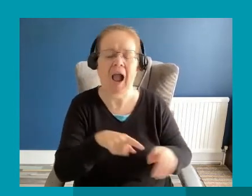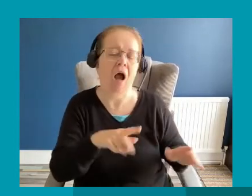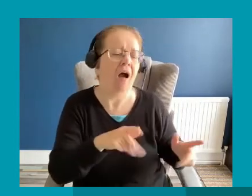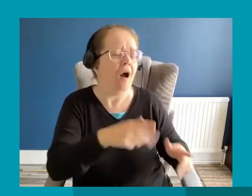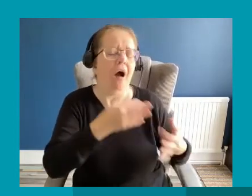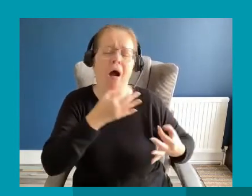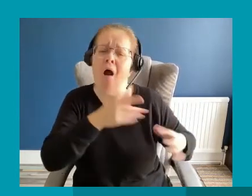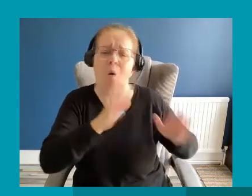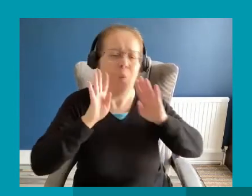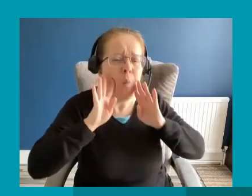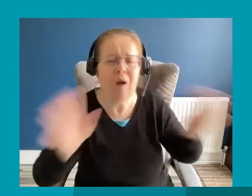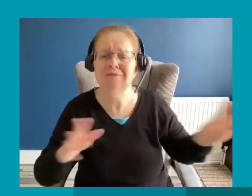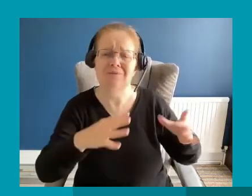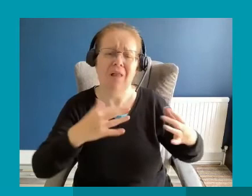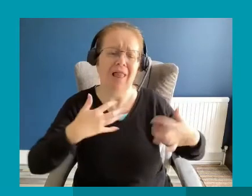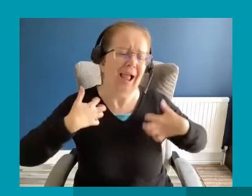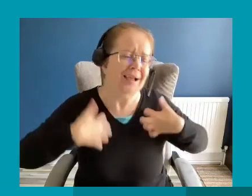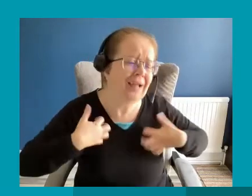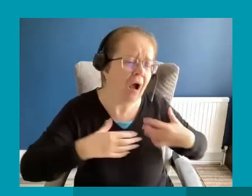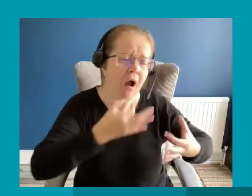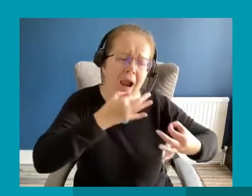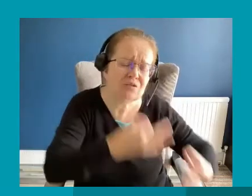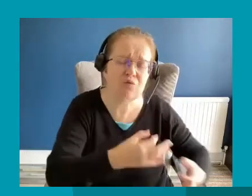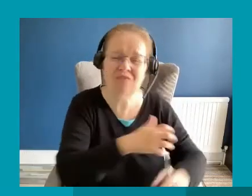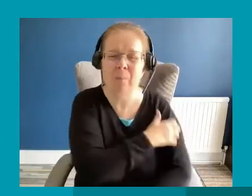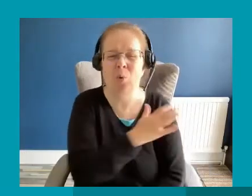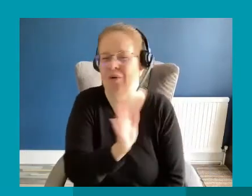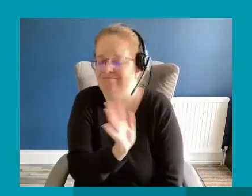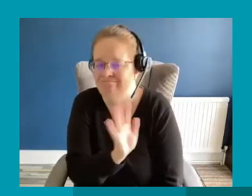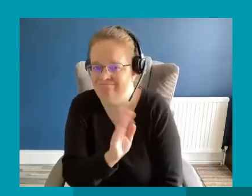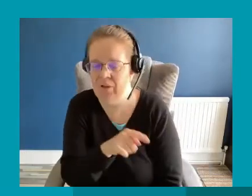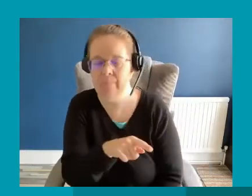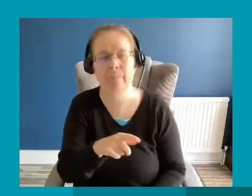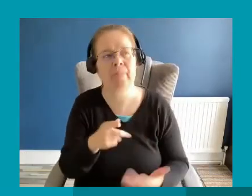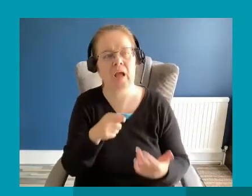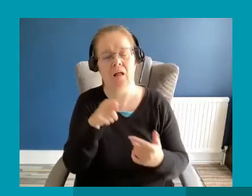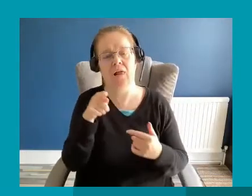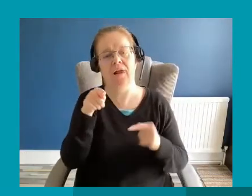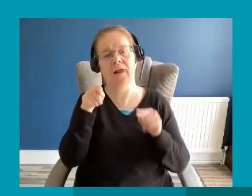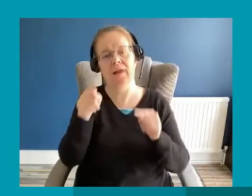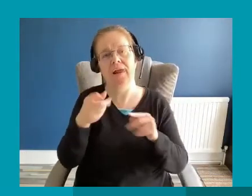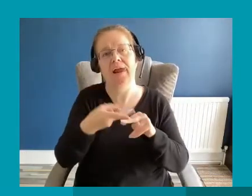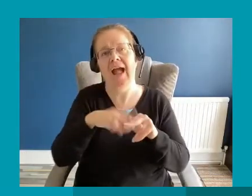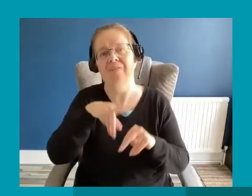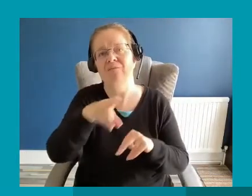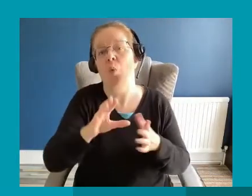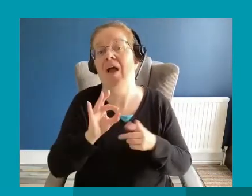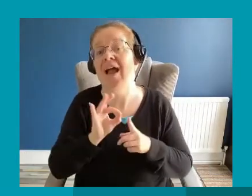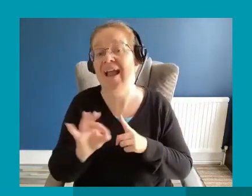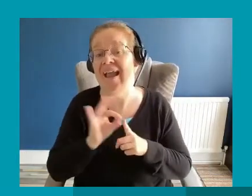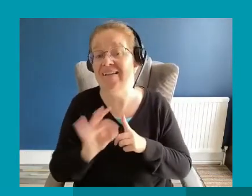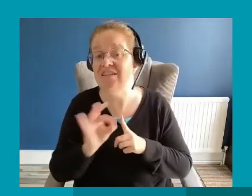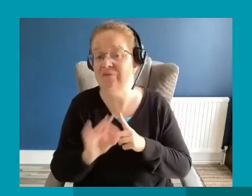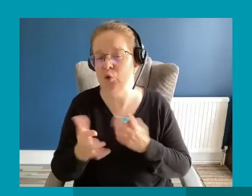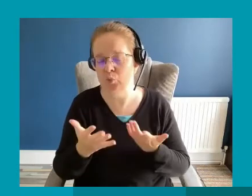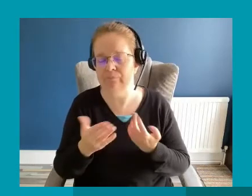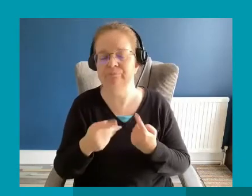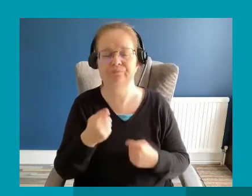but what this does is, say for example, you're in an interview and you are actually demonstrating and showing them